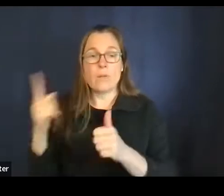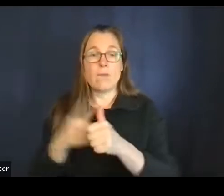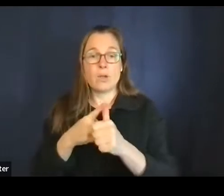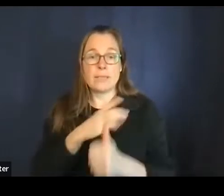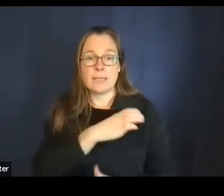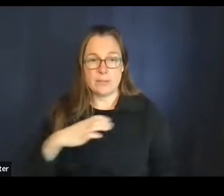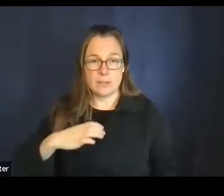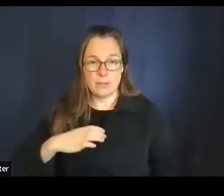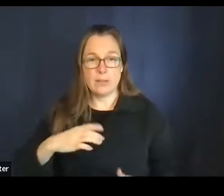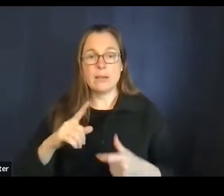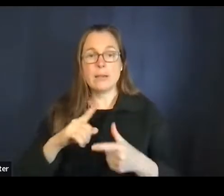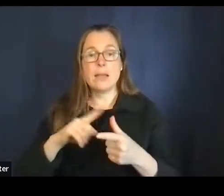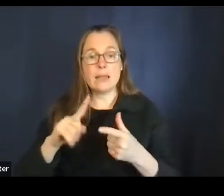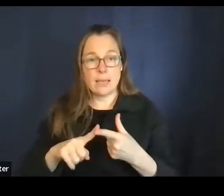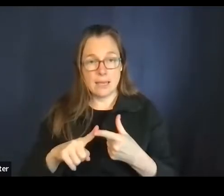And then they will be providing